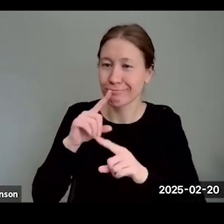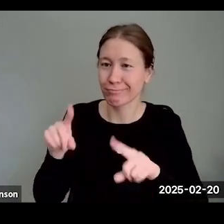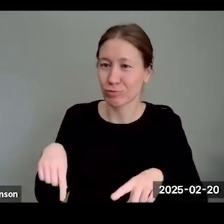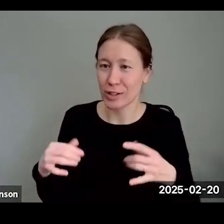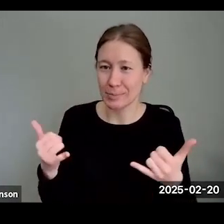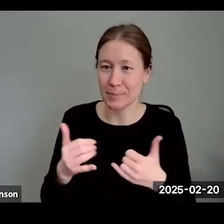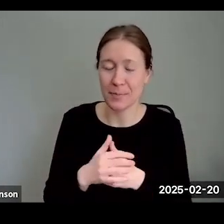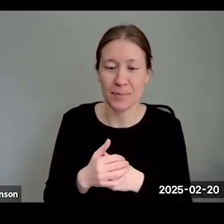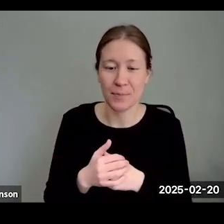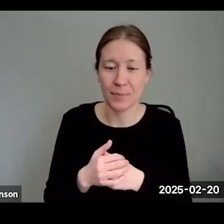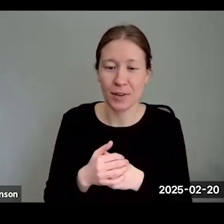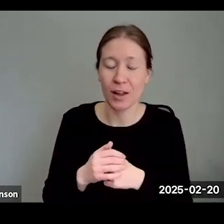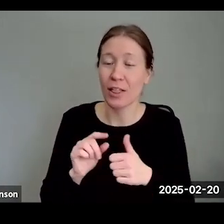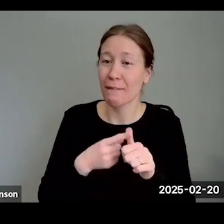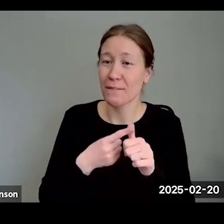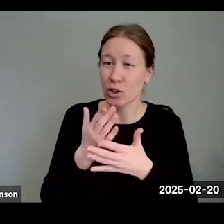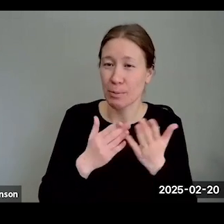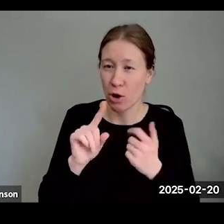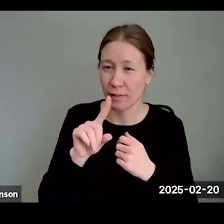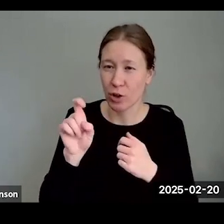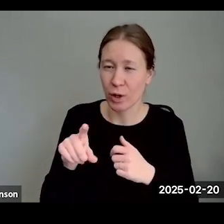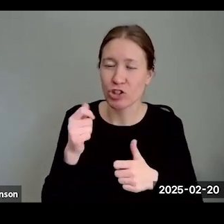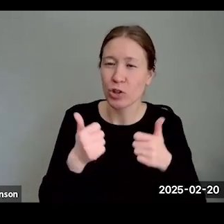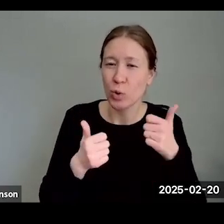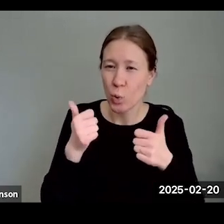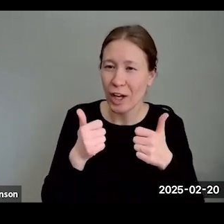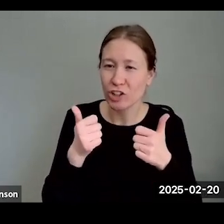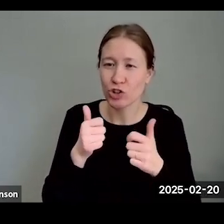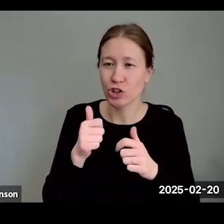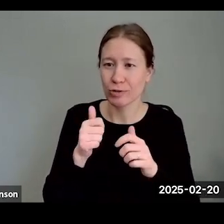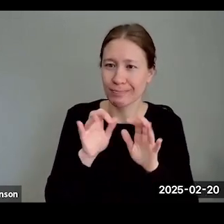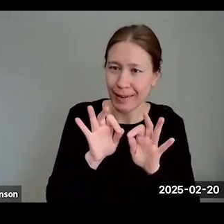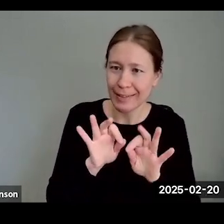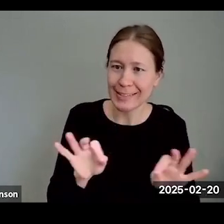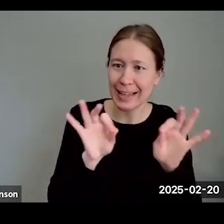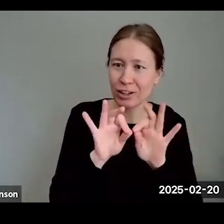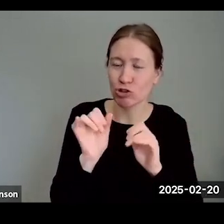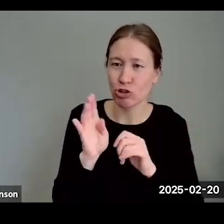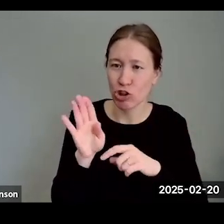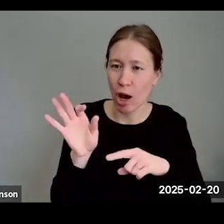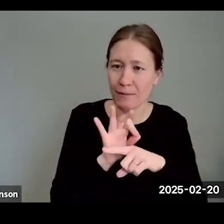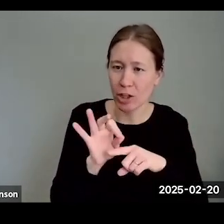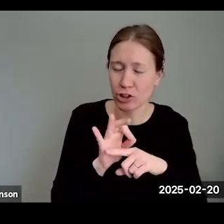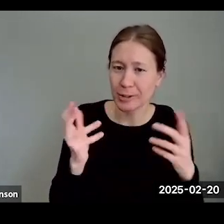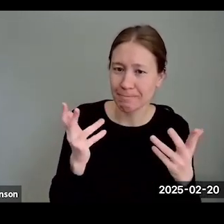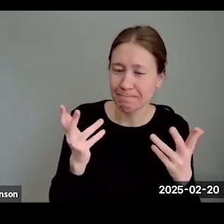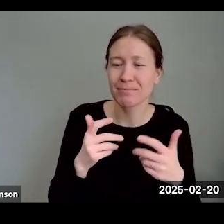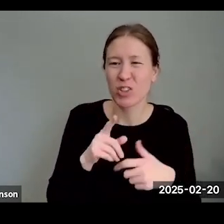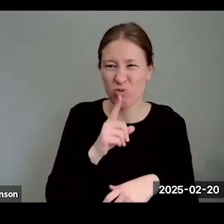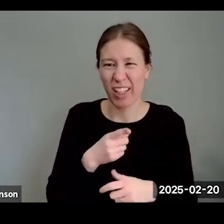So as the first part of the question. Which of the following functions are essential? Really, this is most of them.